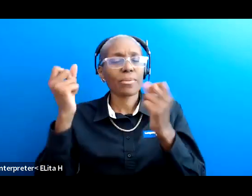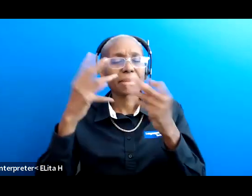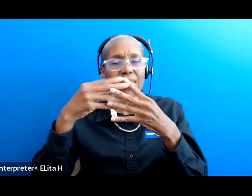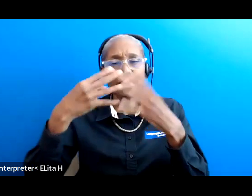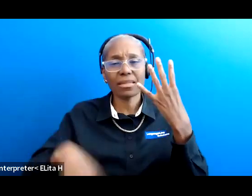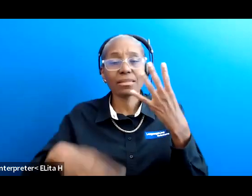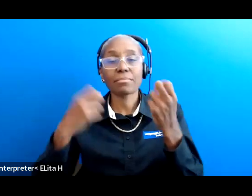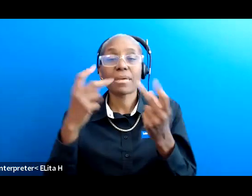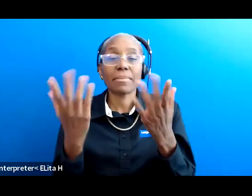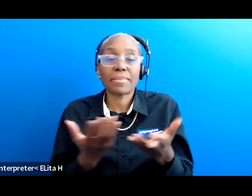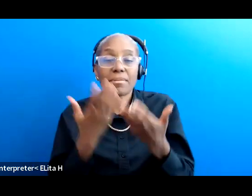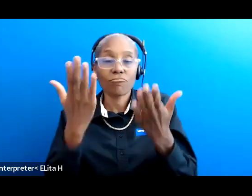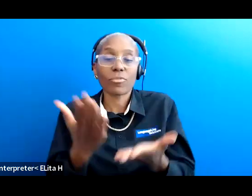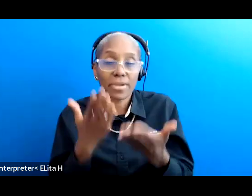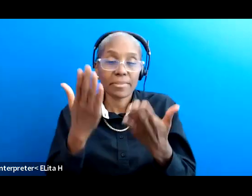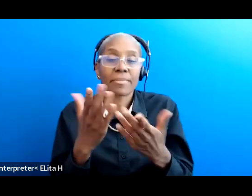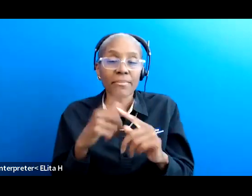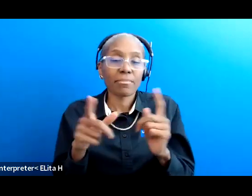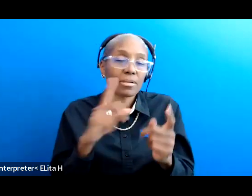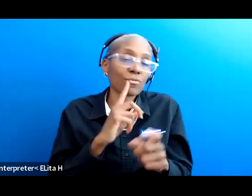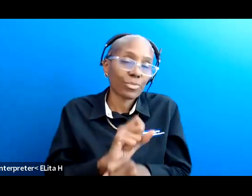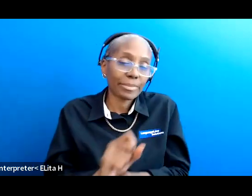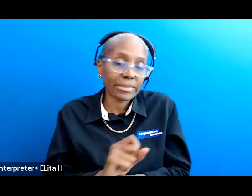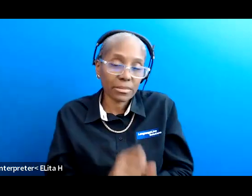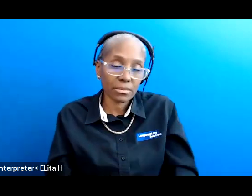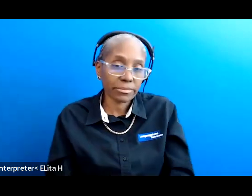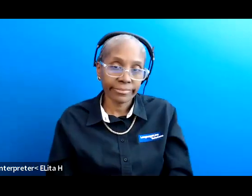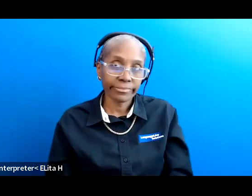things are recommended, but in reality, like you say, we all know